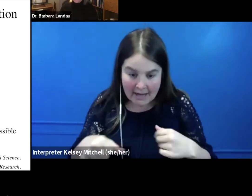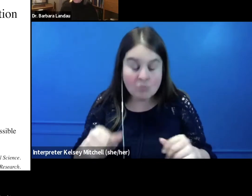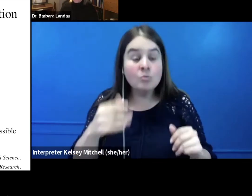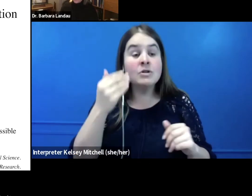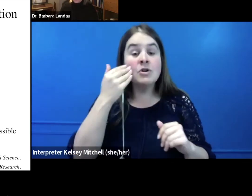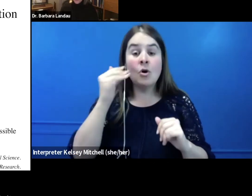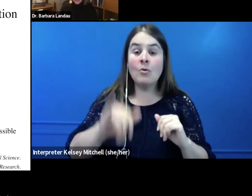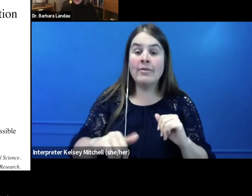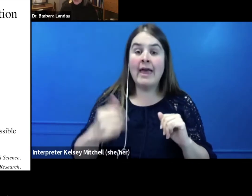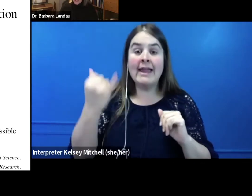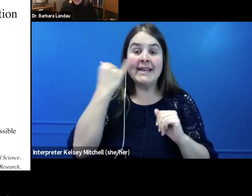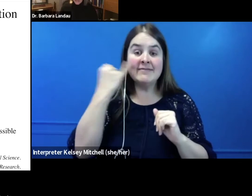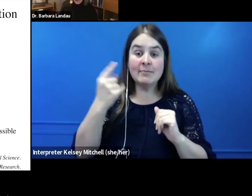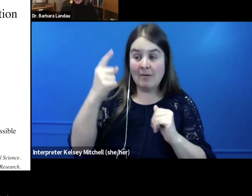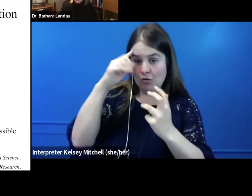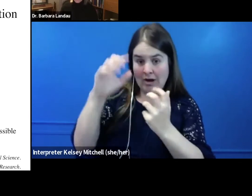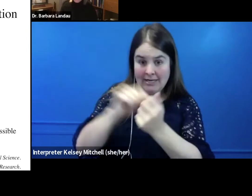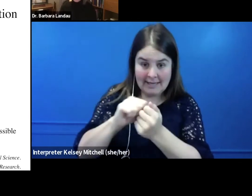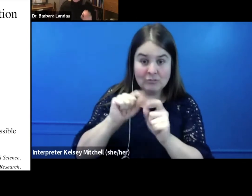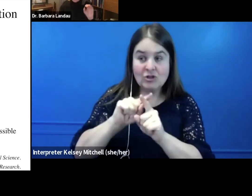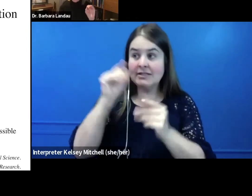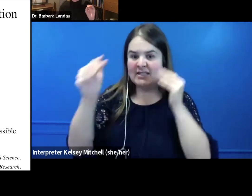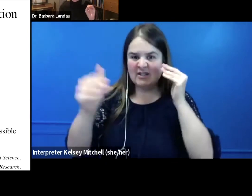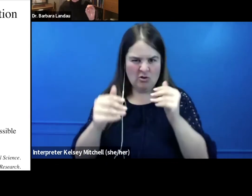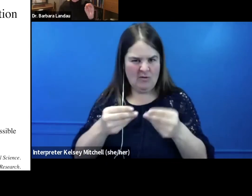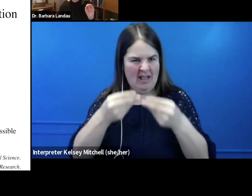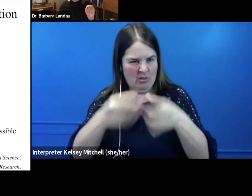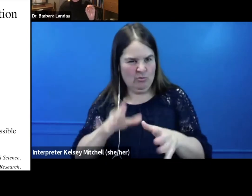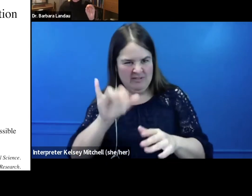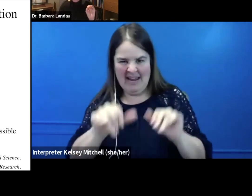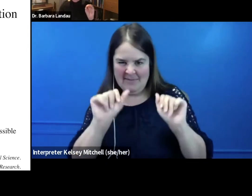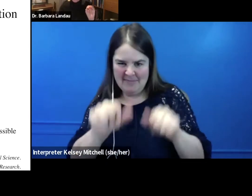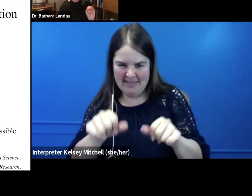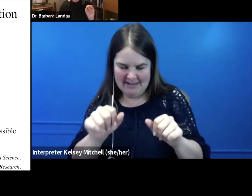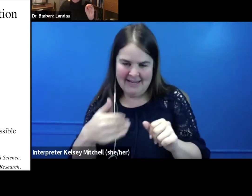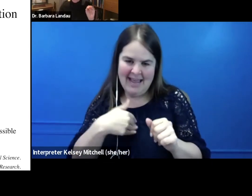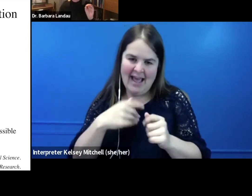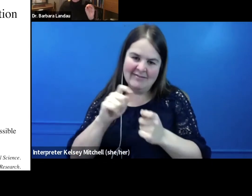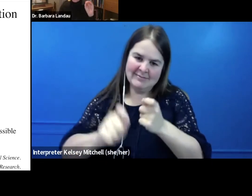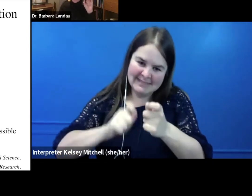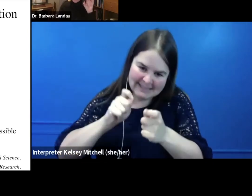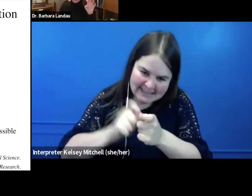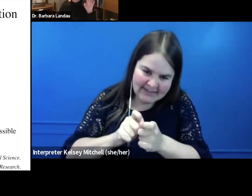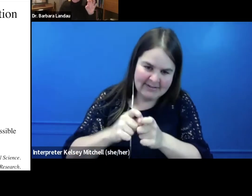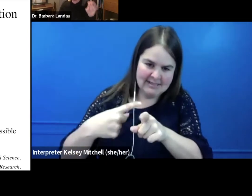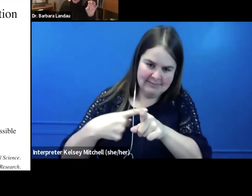somebody has brain damage as an adult there are specialized cortical